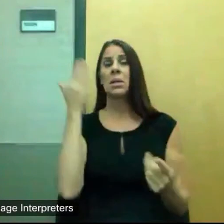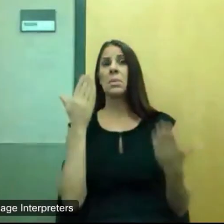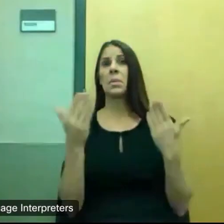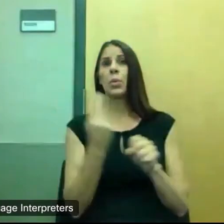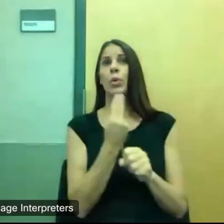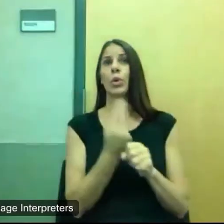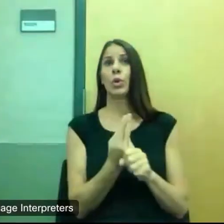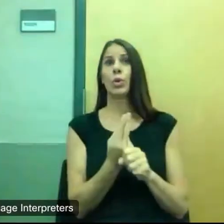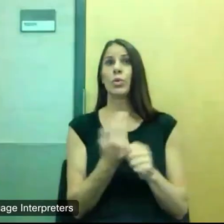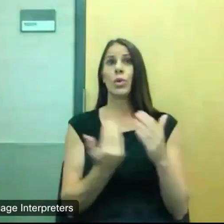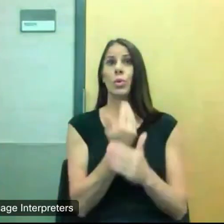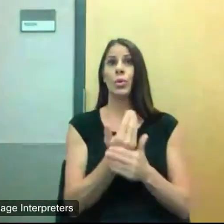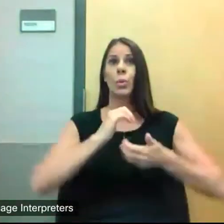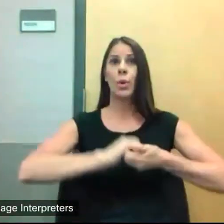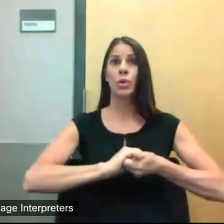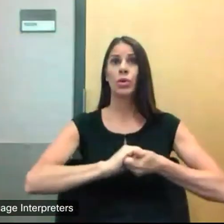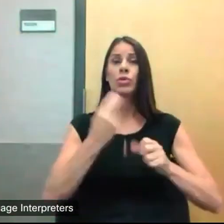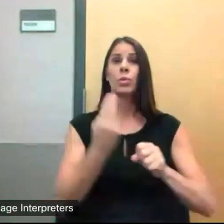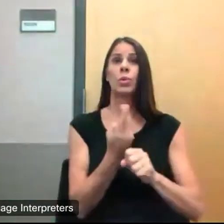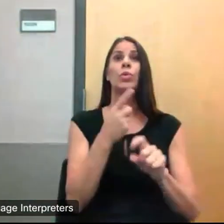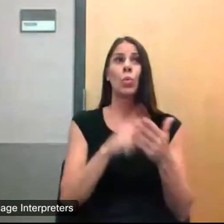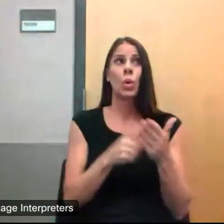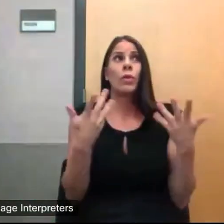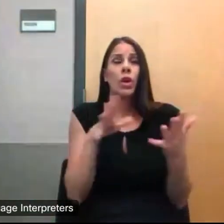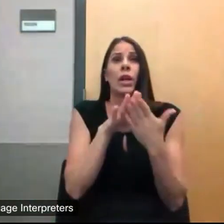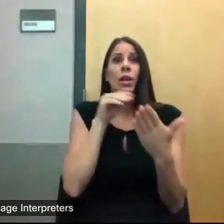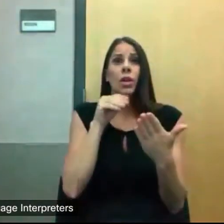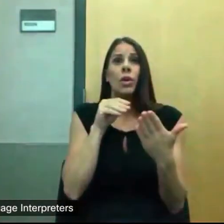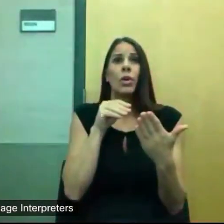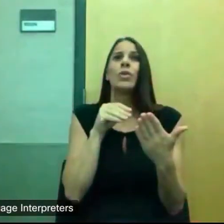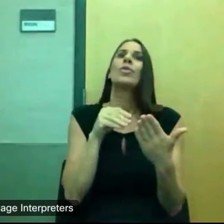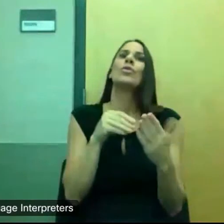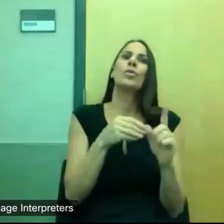learned to tackle some of these other major public health problems.